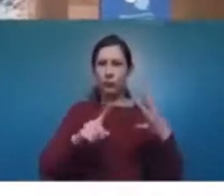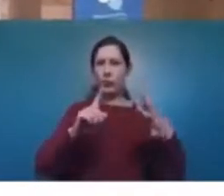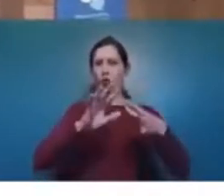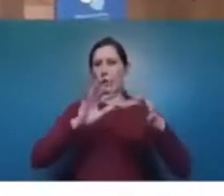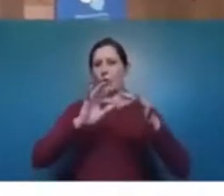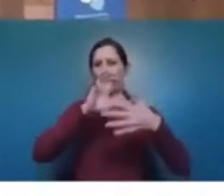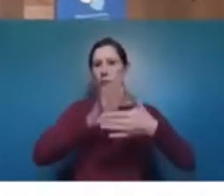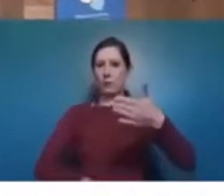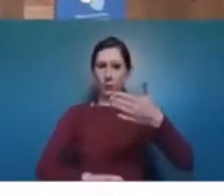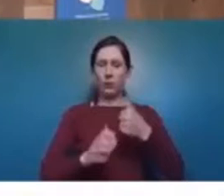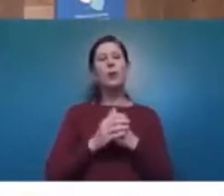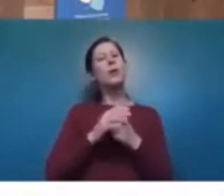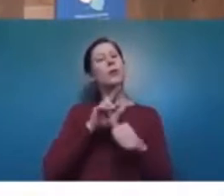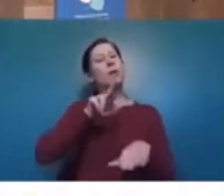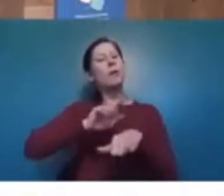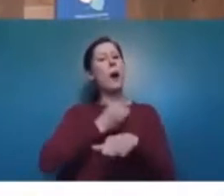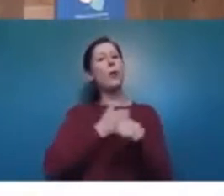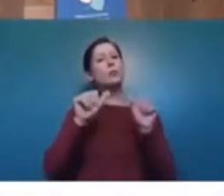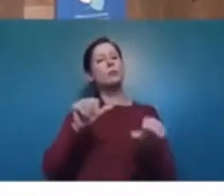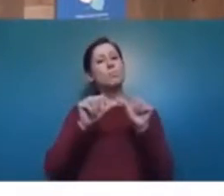Of course, our ability to stay connected to the aquarium